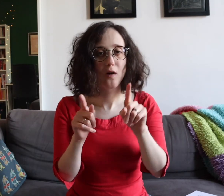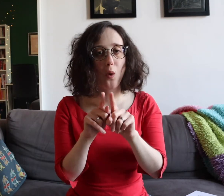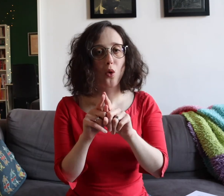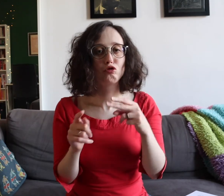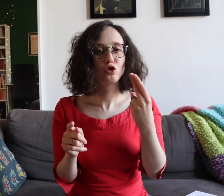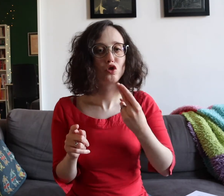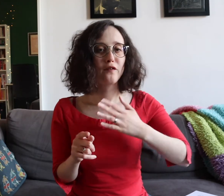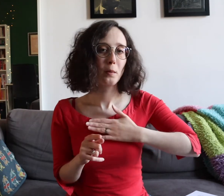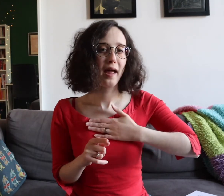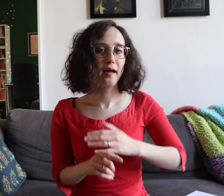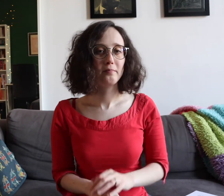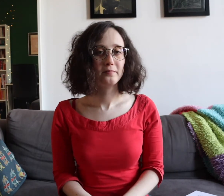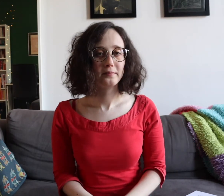that it could be useful for me as well.